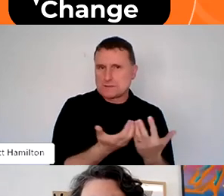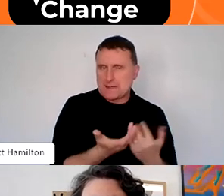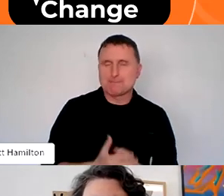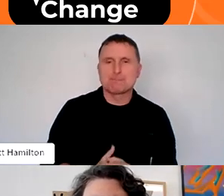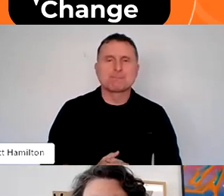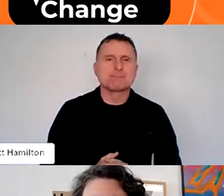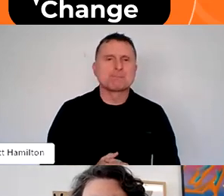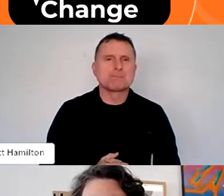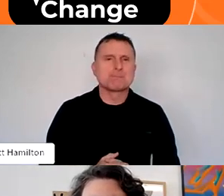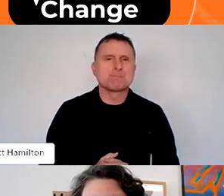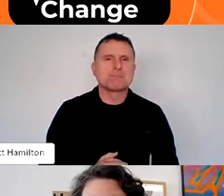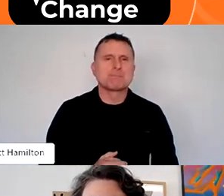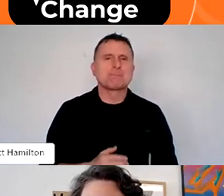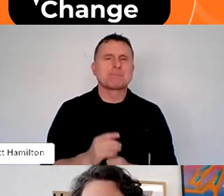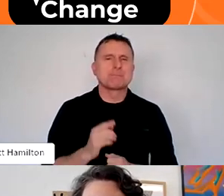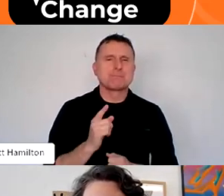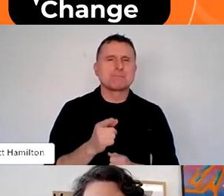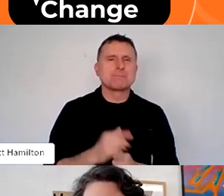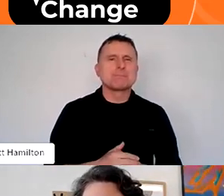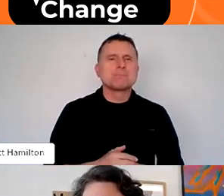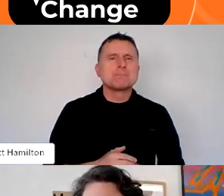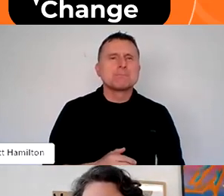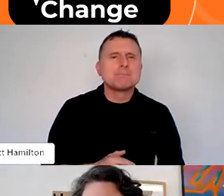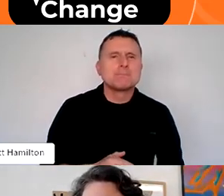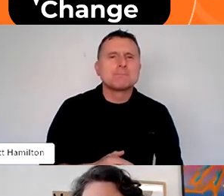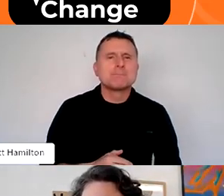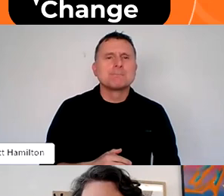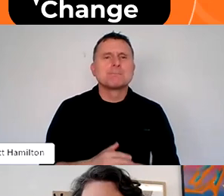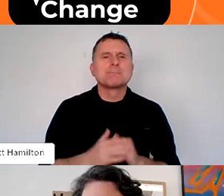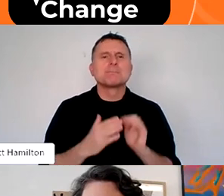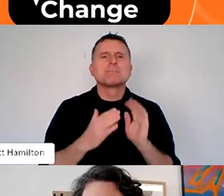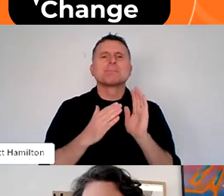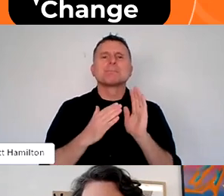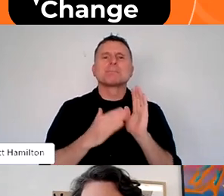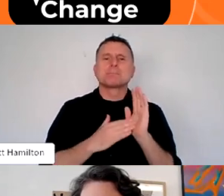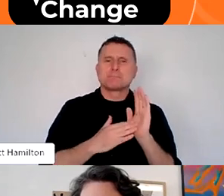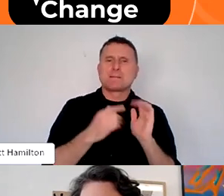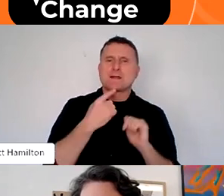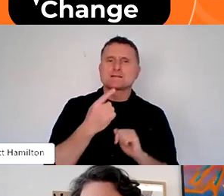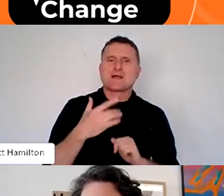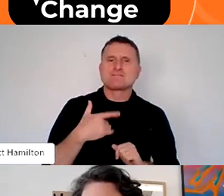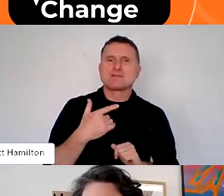feel like I've talked a lot. But Claire, there's the rights of indigenous